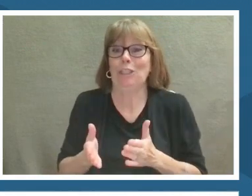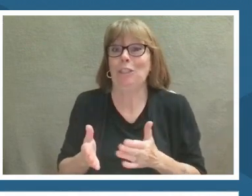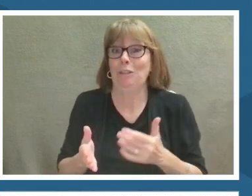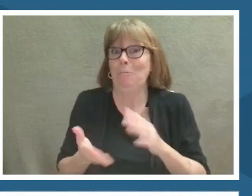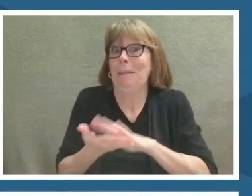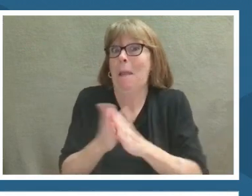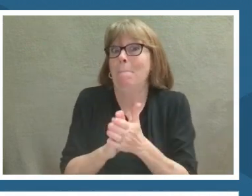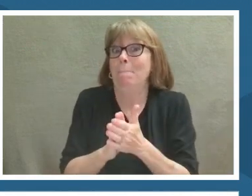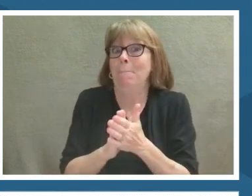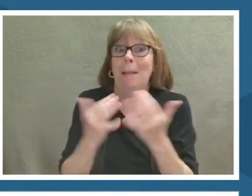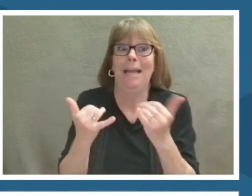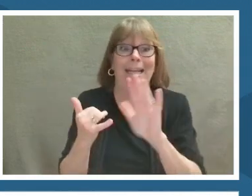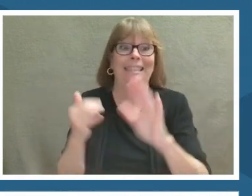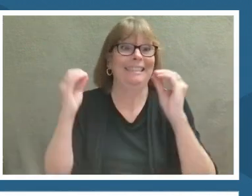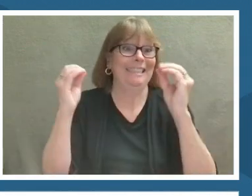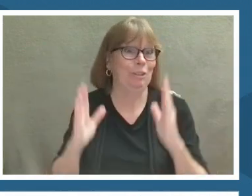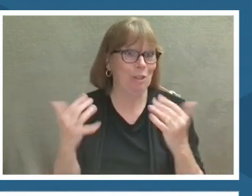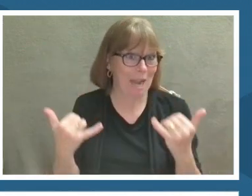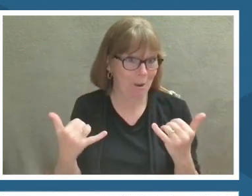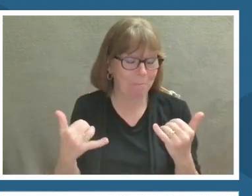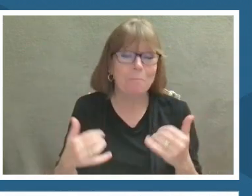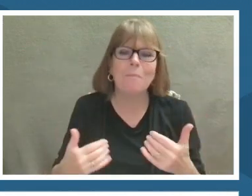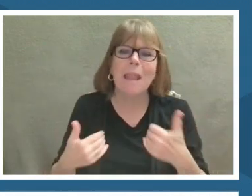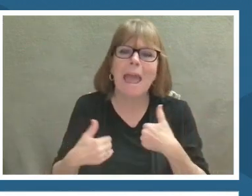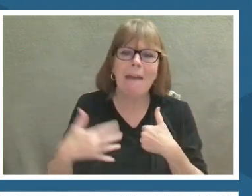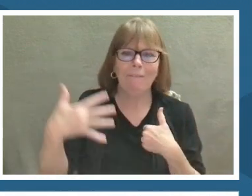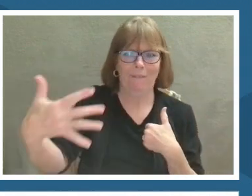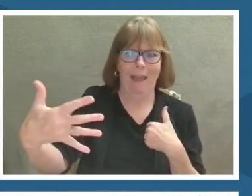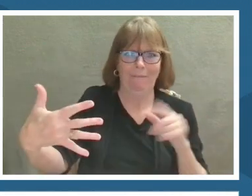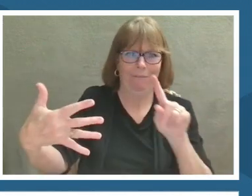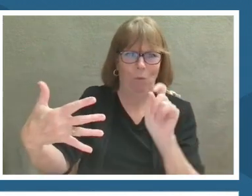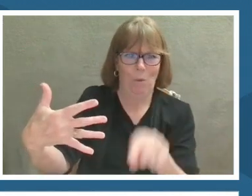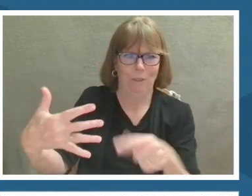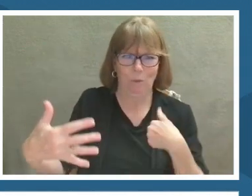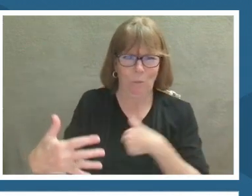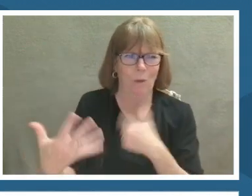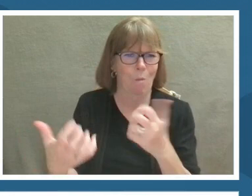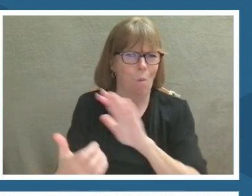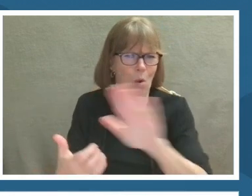you to know that we have five questions that we would really love your feedback